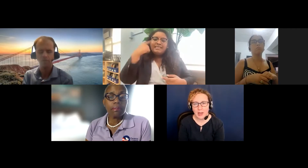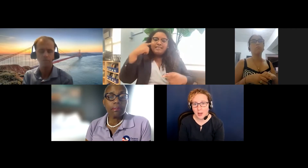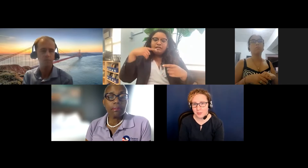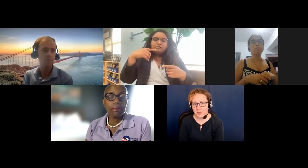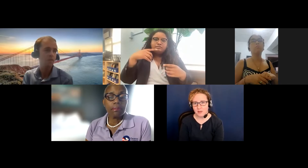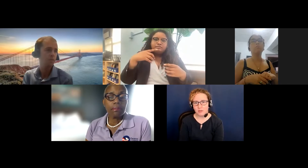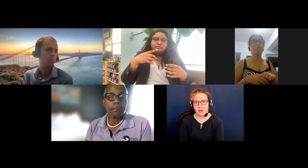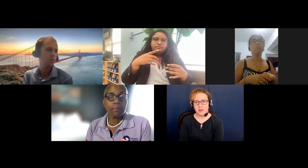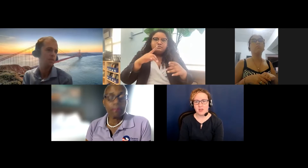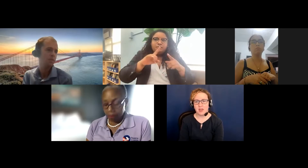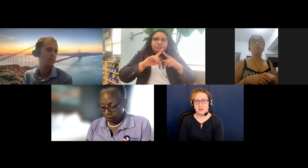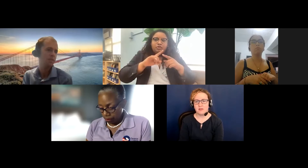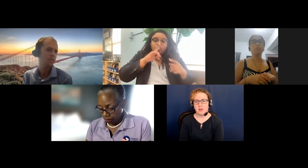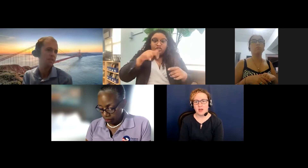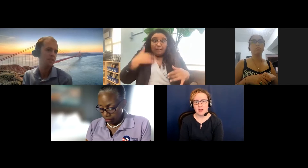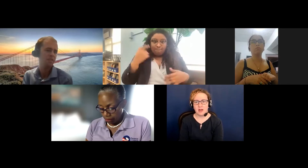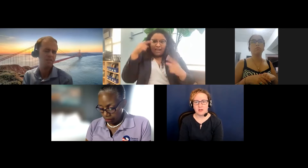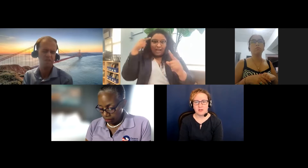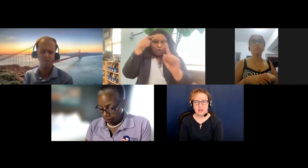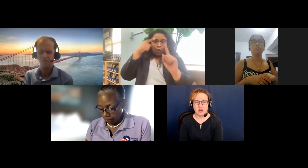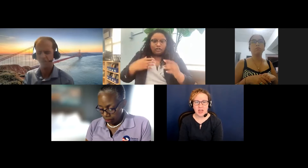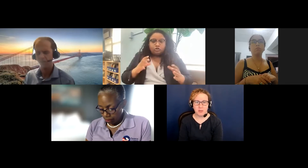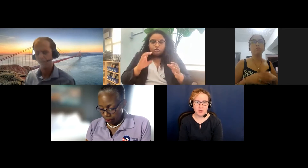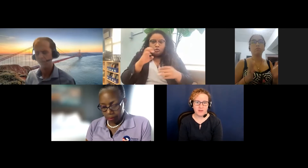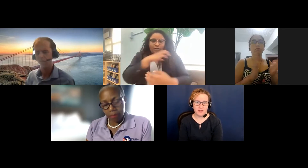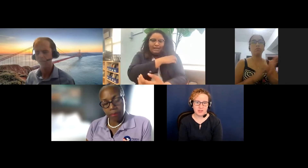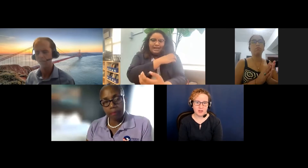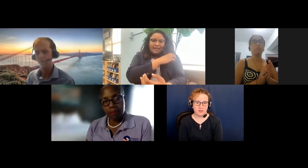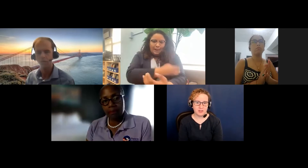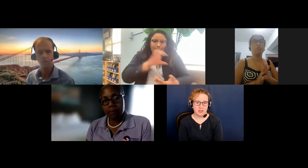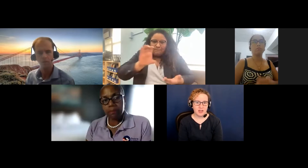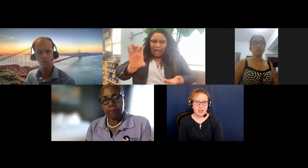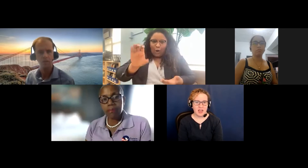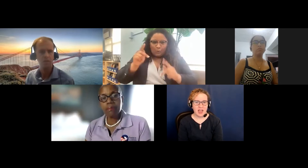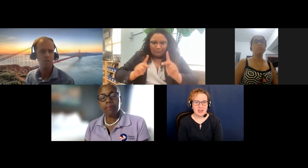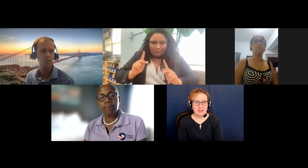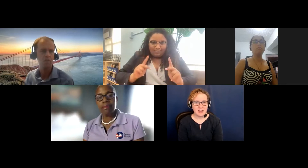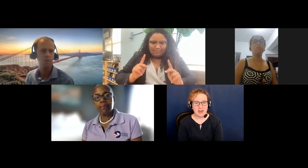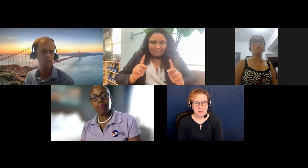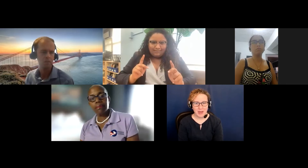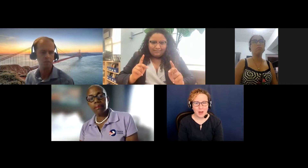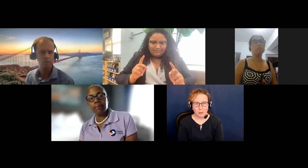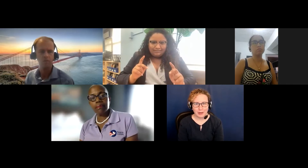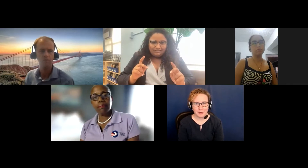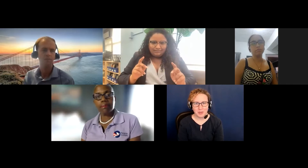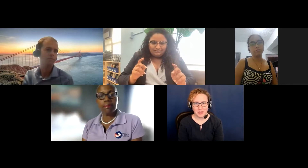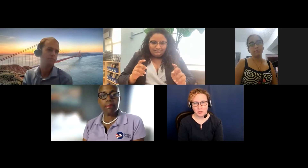help them rather than they are capable of themselves. They are not empowering people